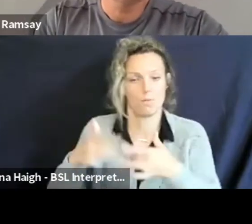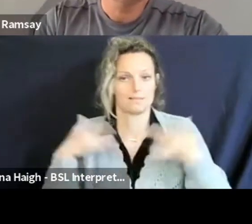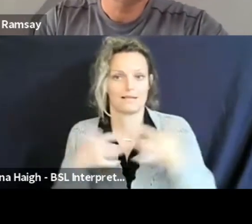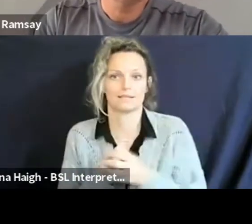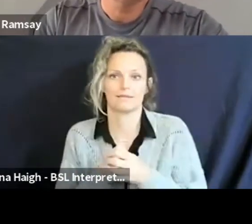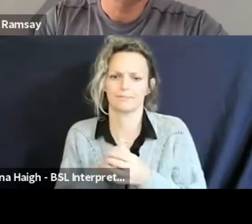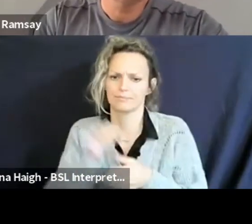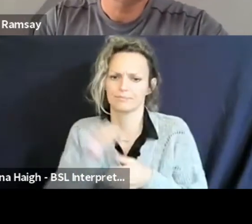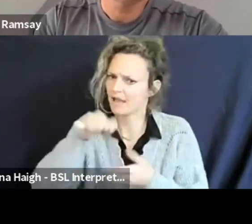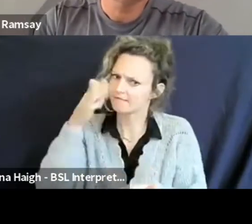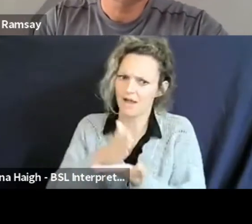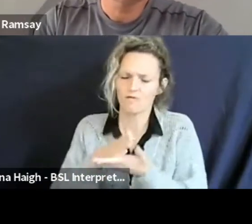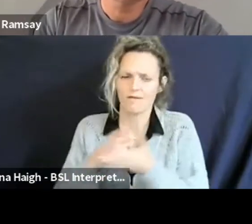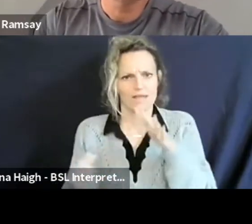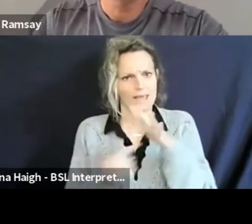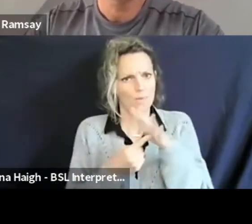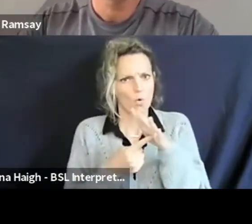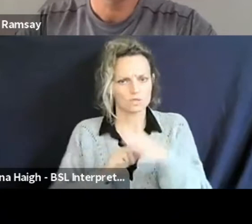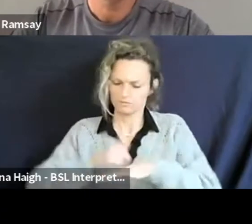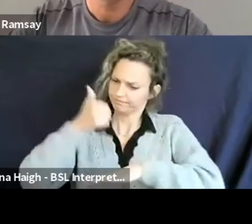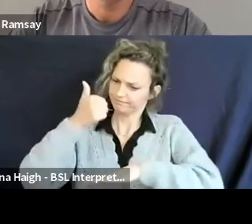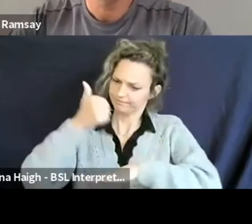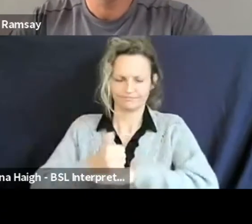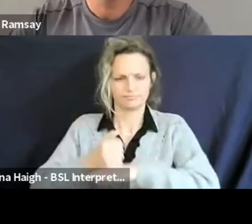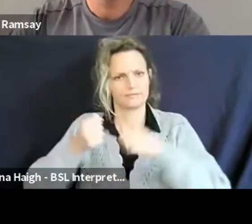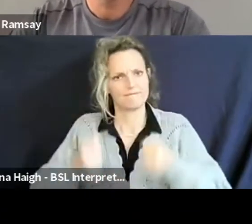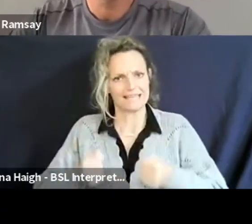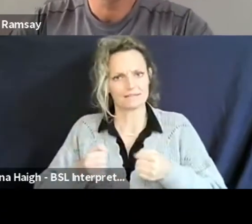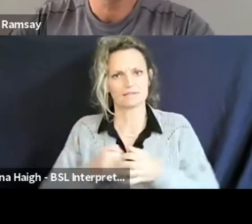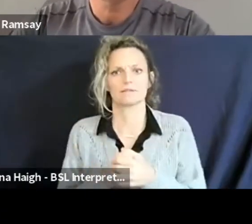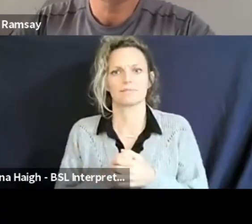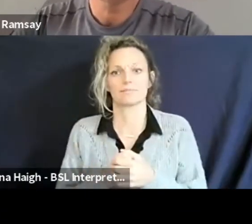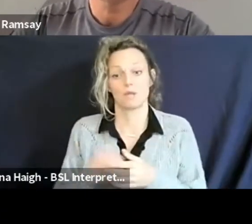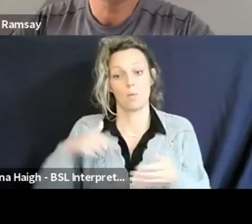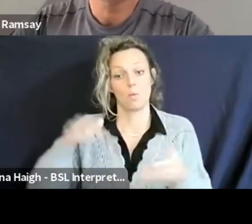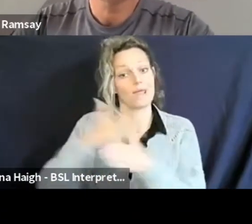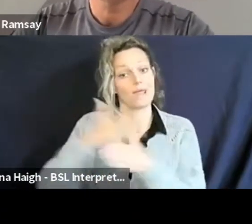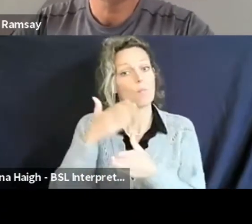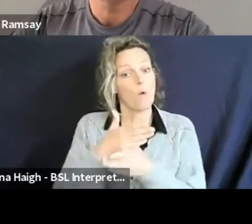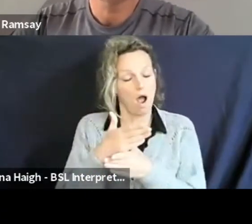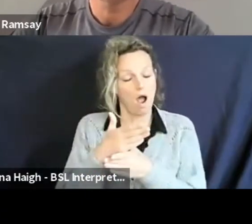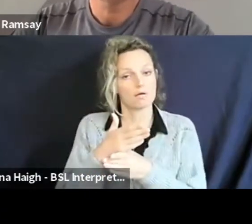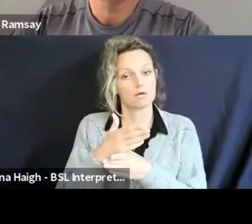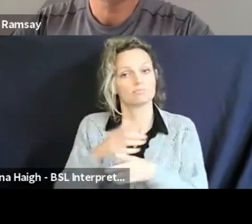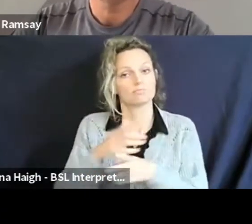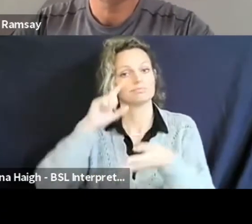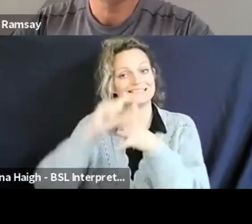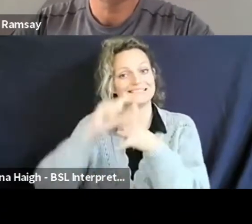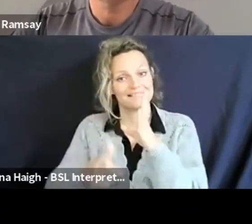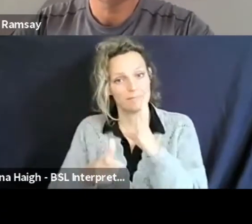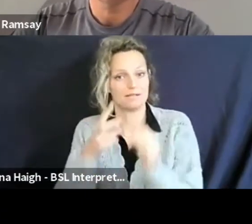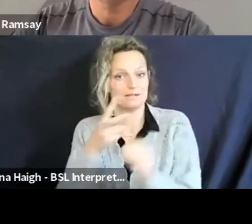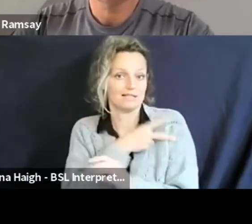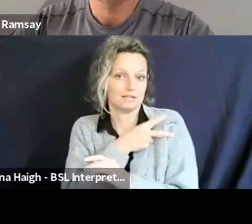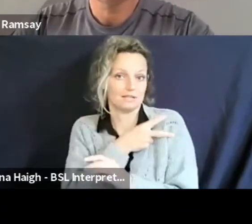different perspective. I think it is really imbedded but I am going to bring Kulvinder on our team as well to bring her answer in a